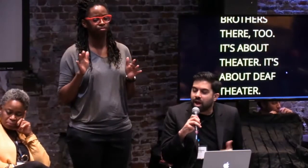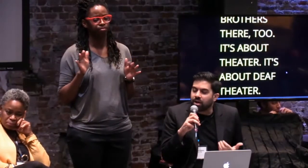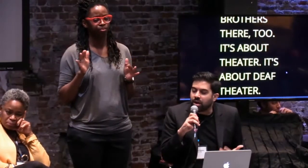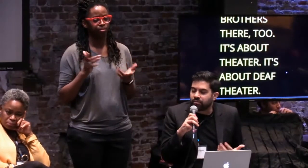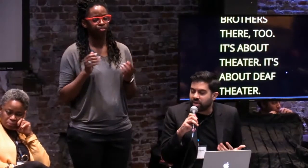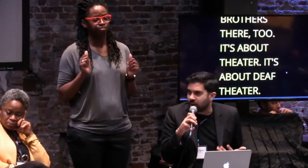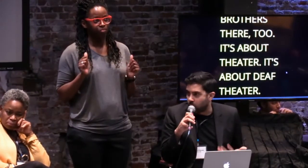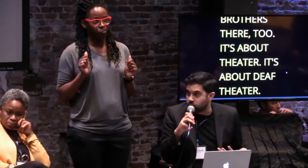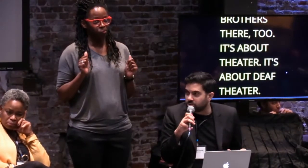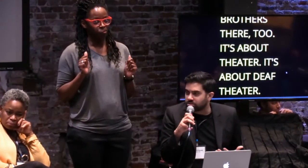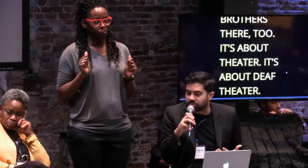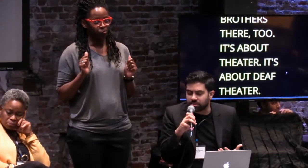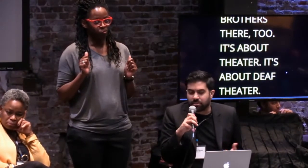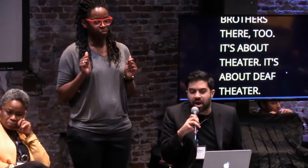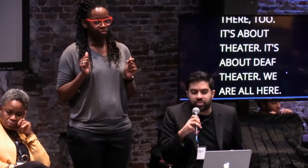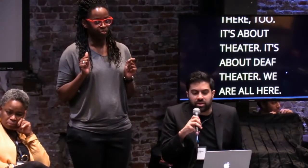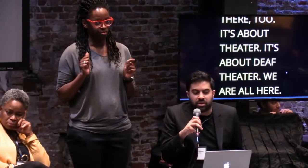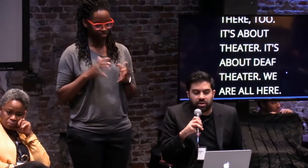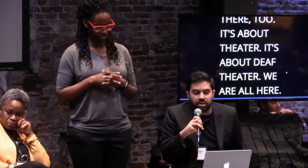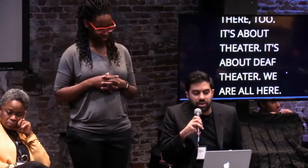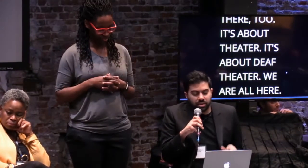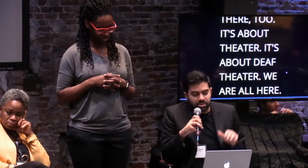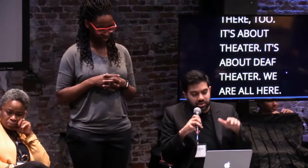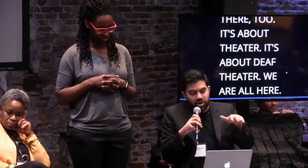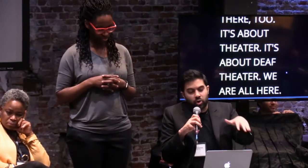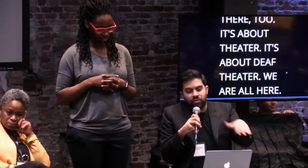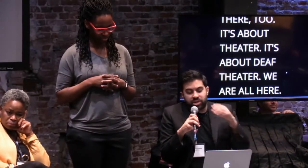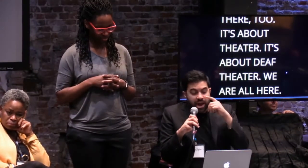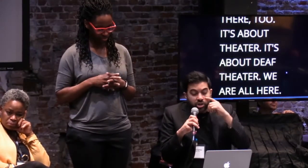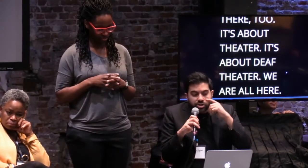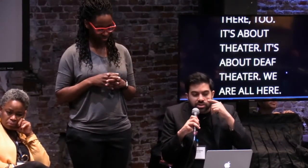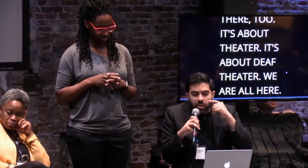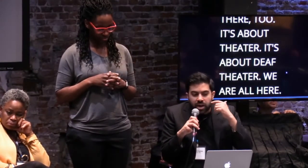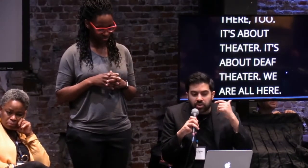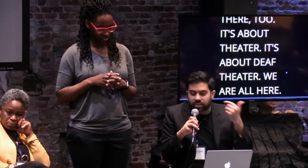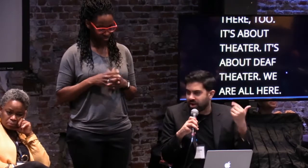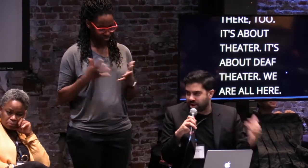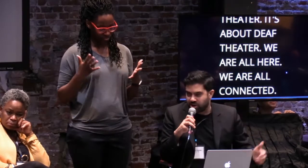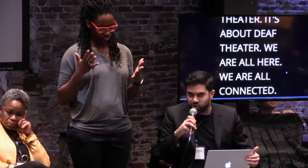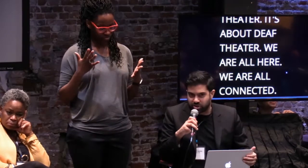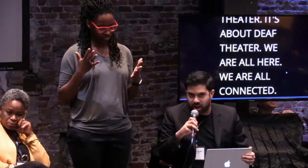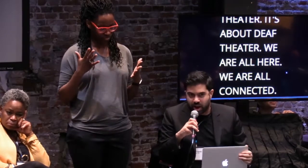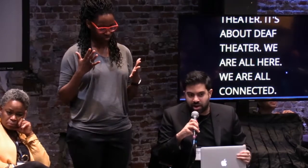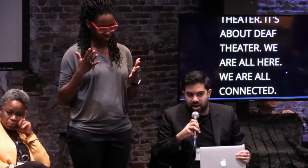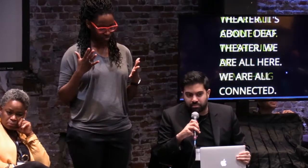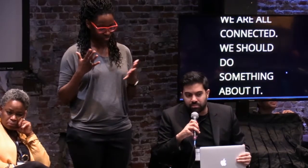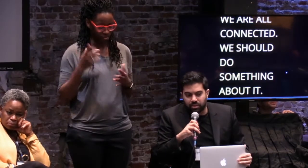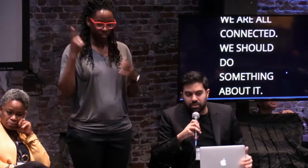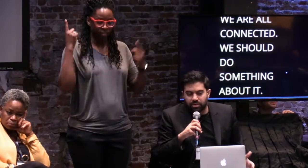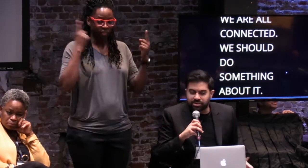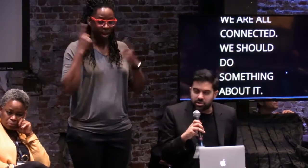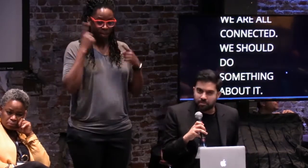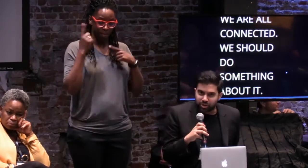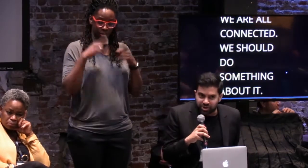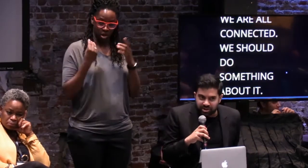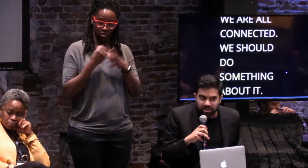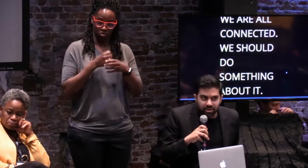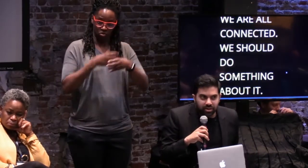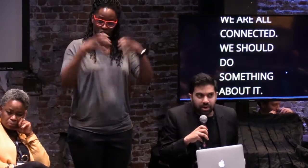I love the quote about the staring over the edge, 'cause when I look at the edge, I see opportunity.